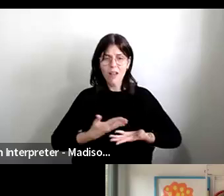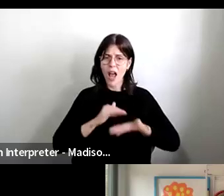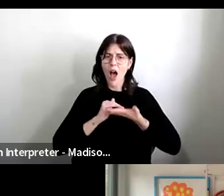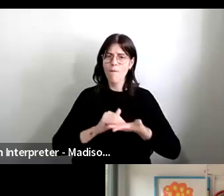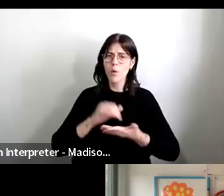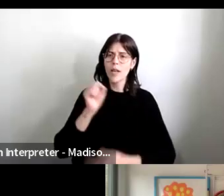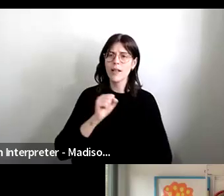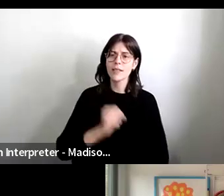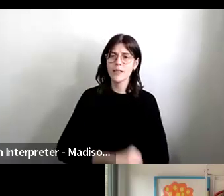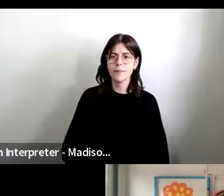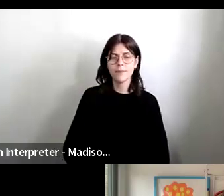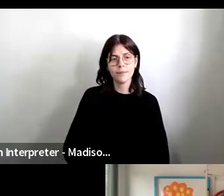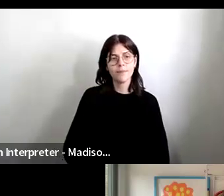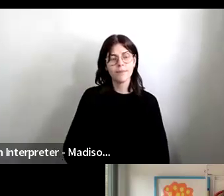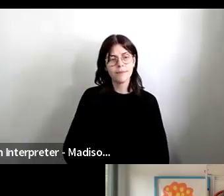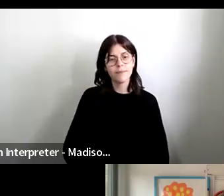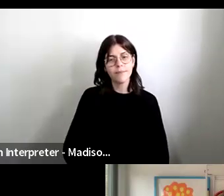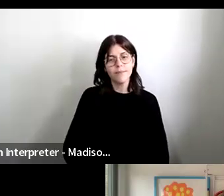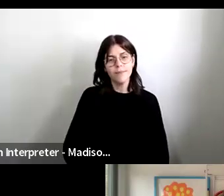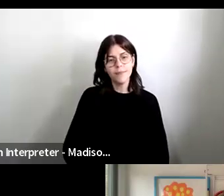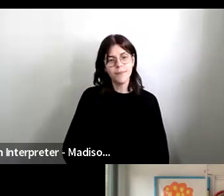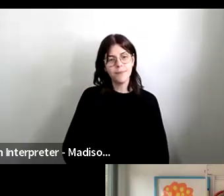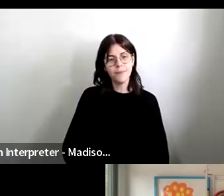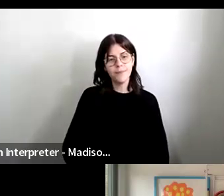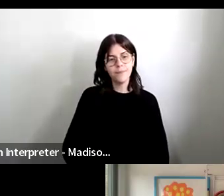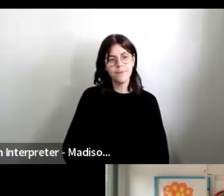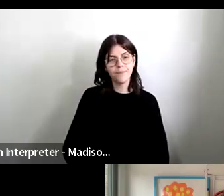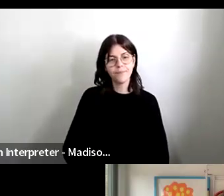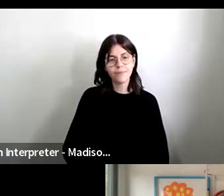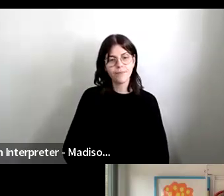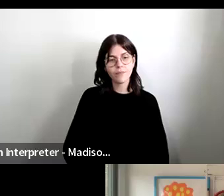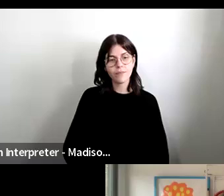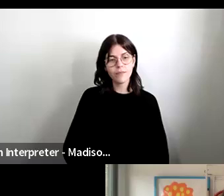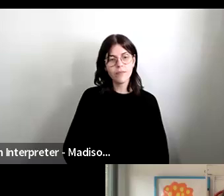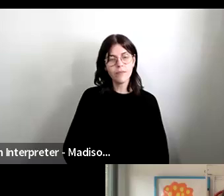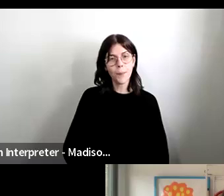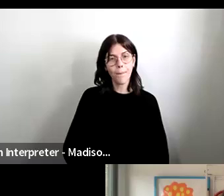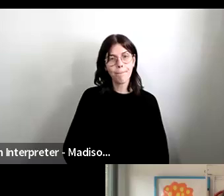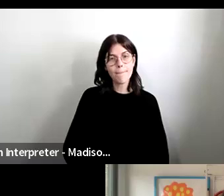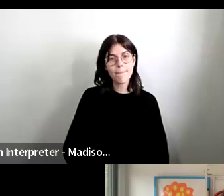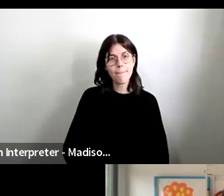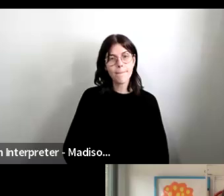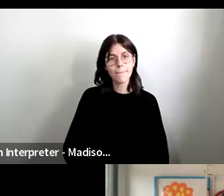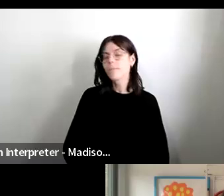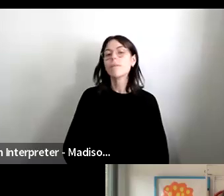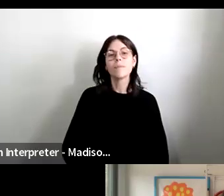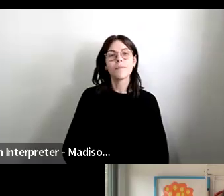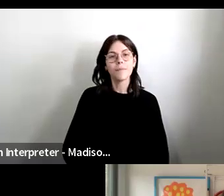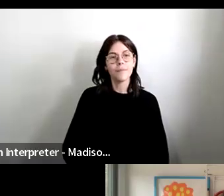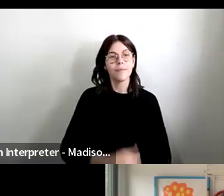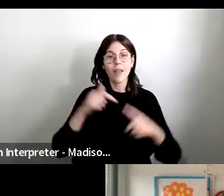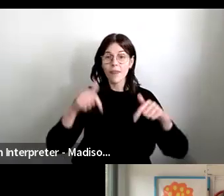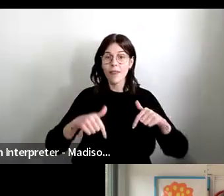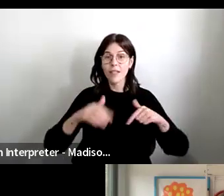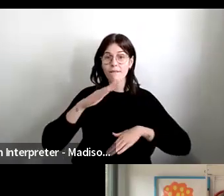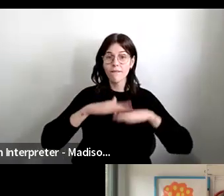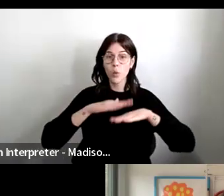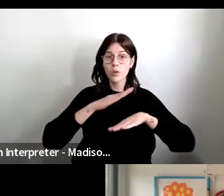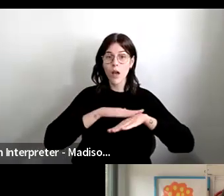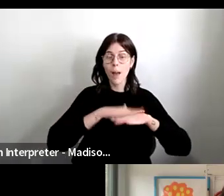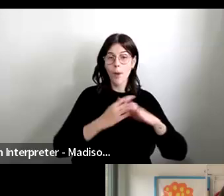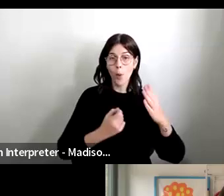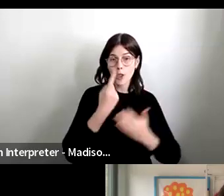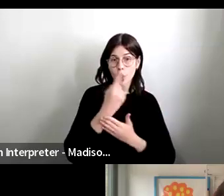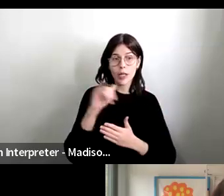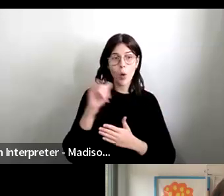locating you. -- Locating you in the panel. Is this a full-time or casual base employment?